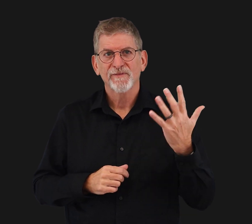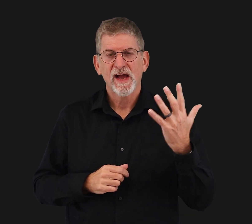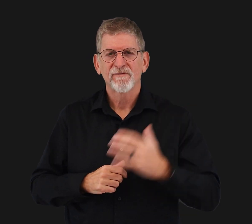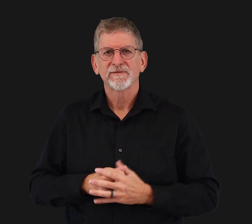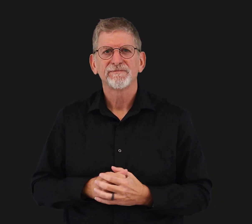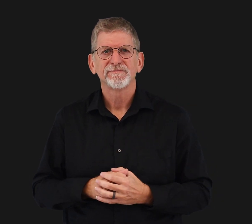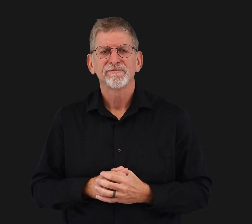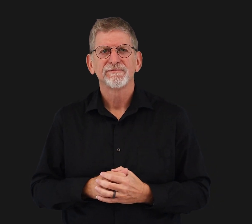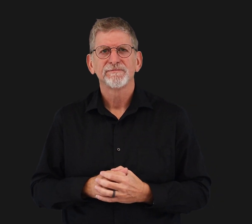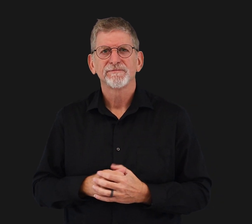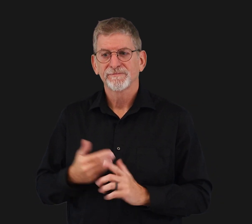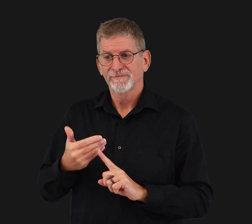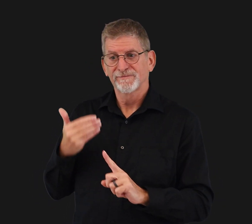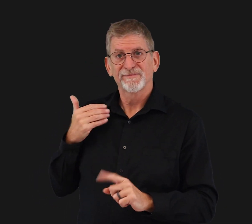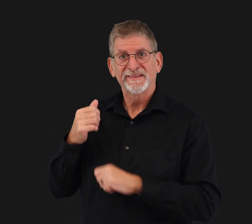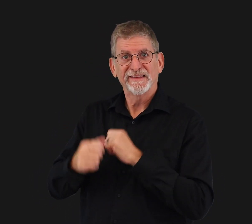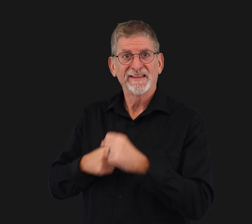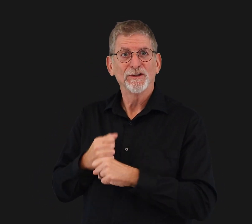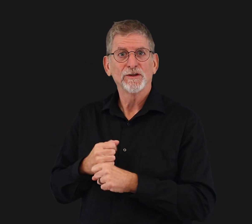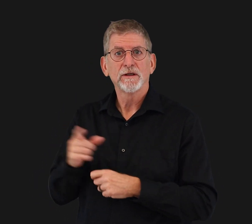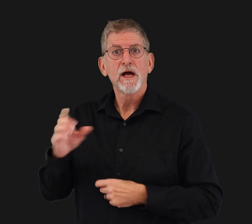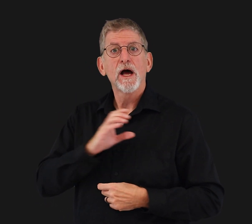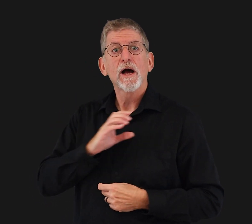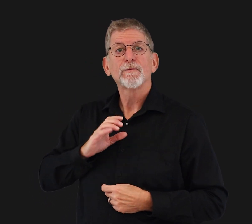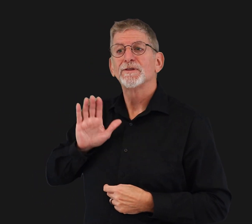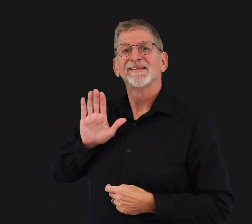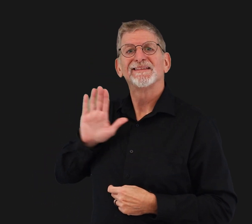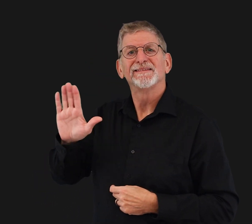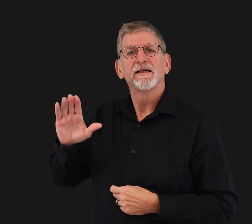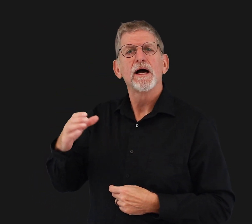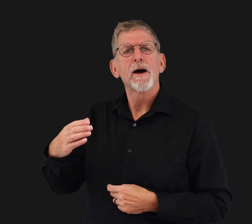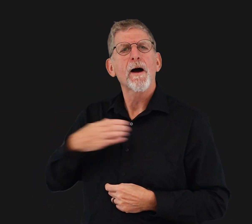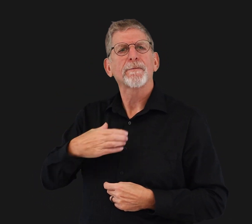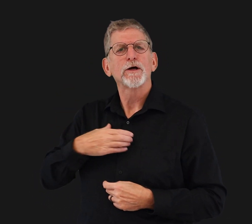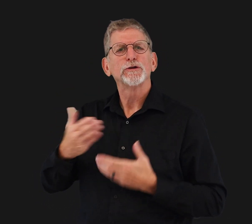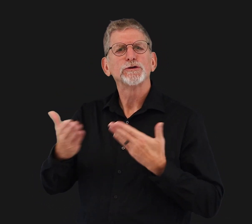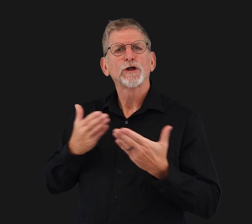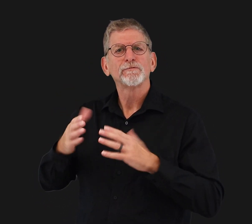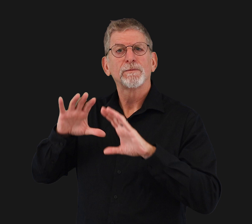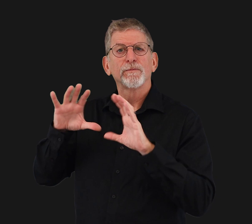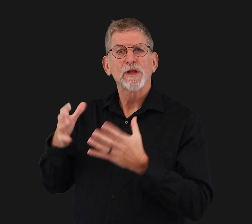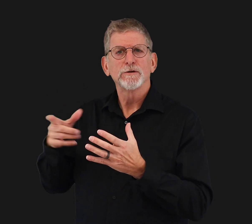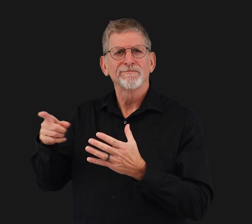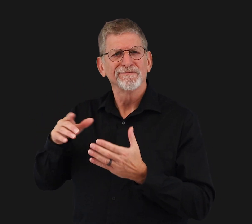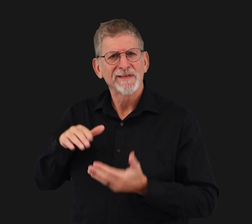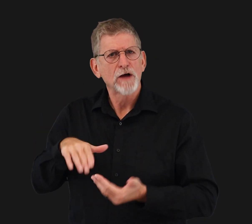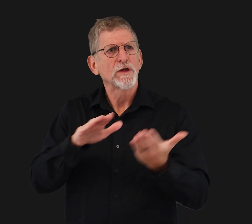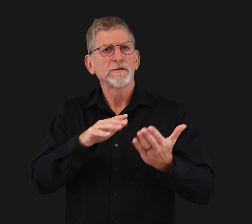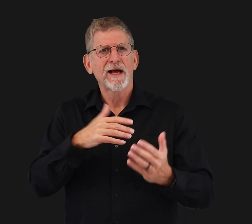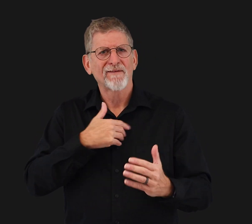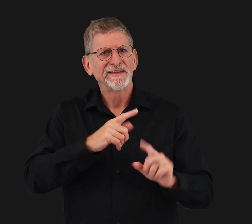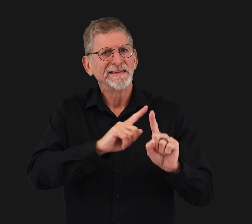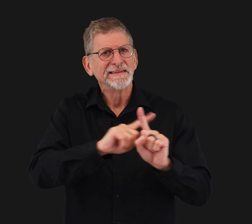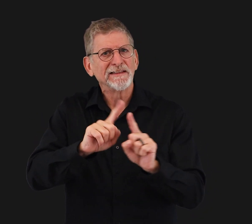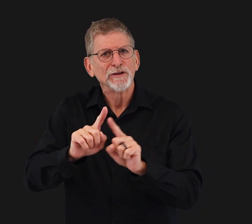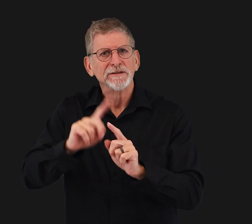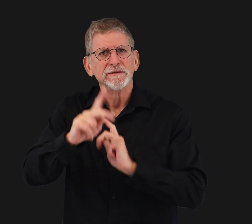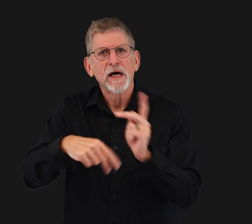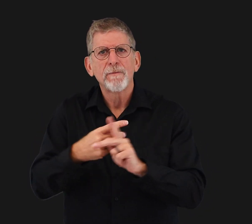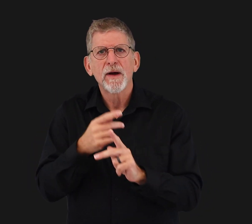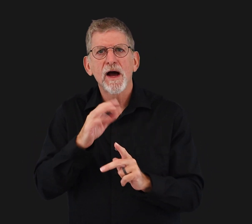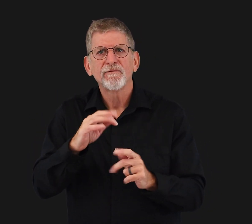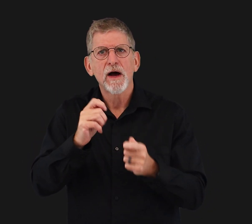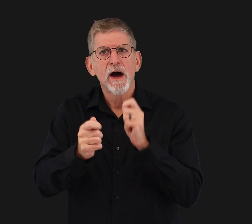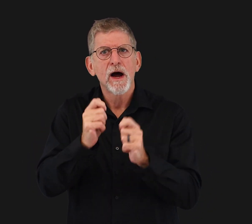• This past year, the Commission’s Complaints Services Branch addressed other types of accommodation